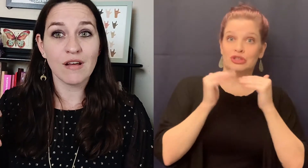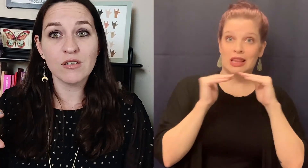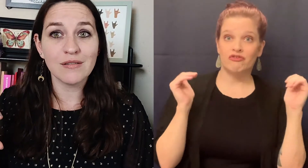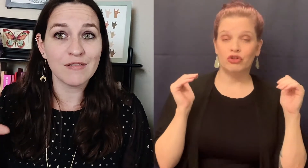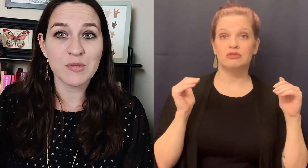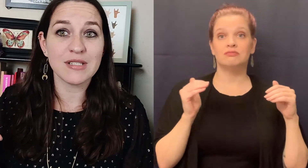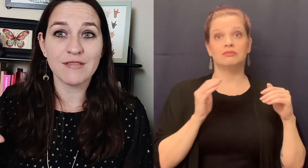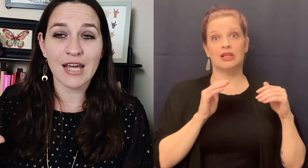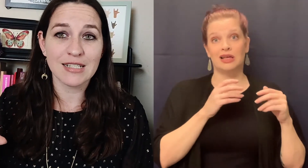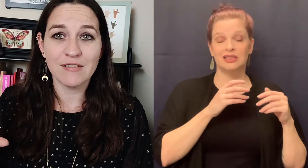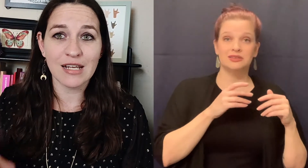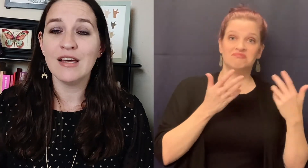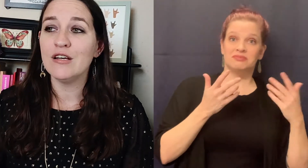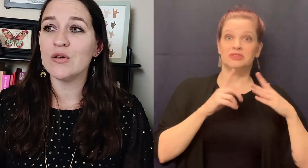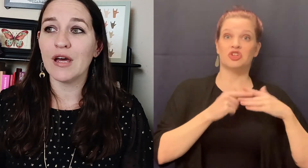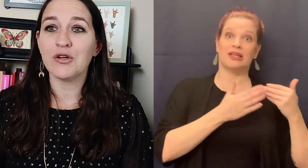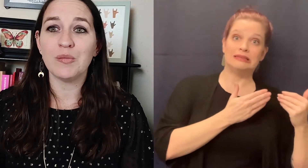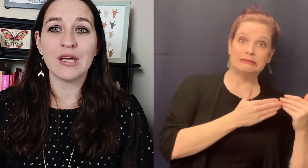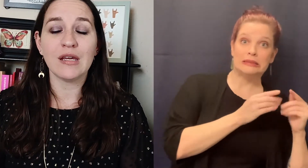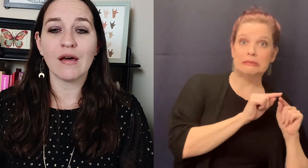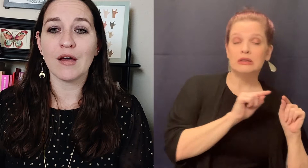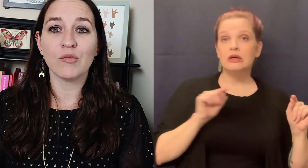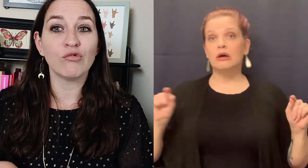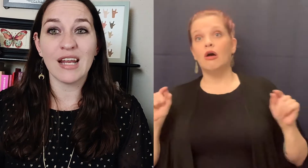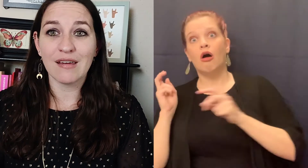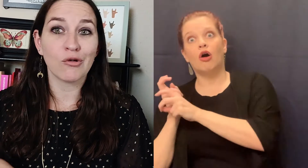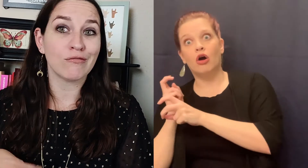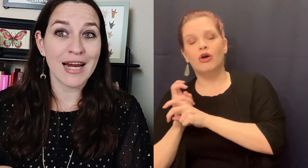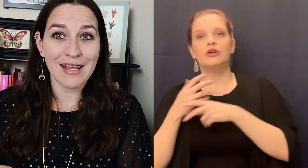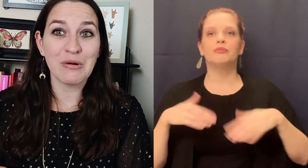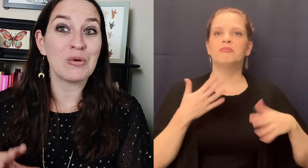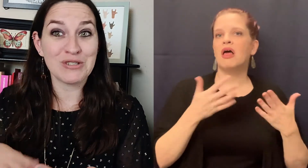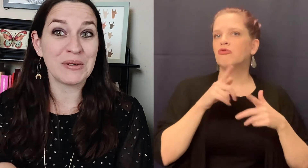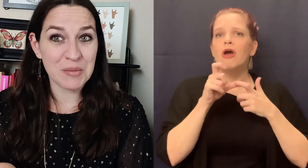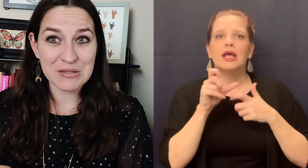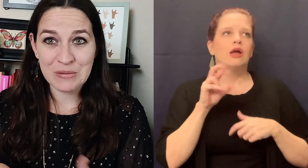level of a specific activity. So that could be running or writing or doing a puzzle.